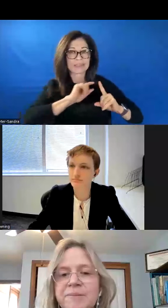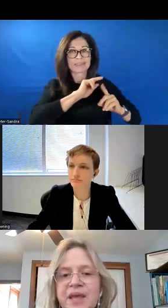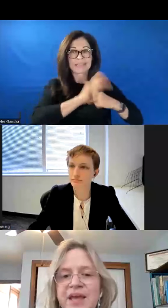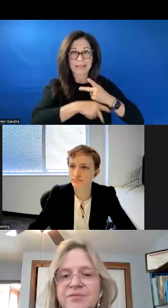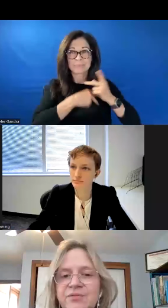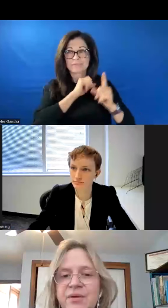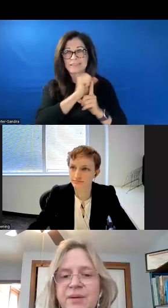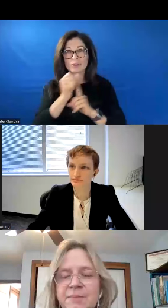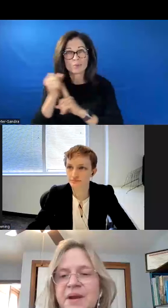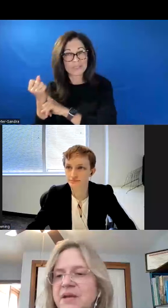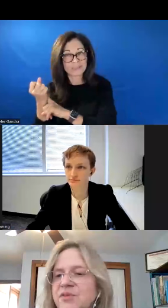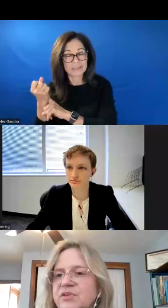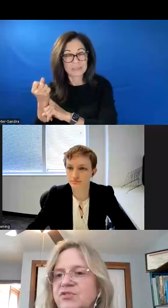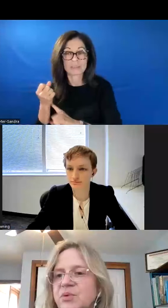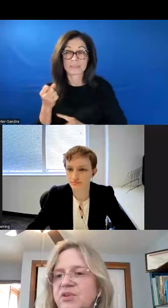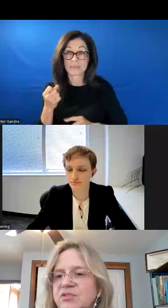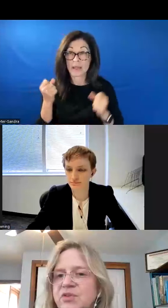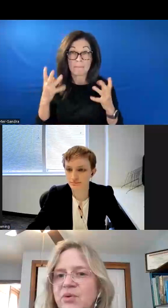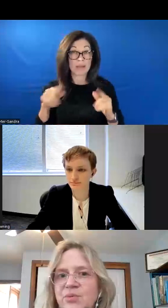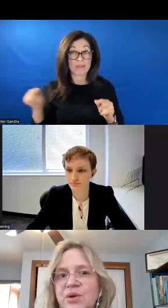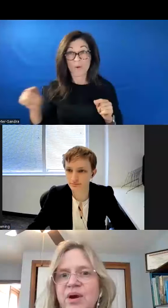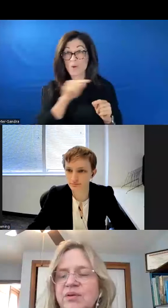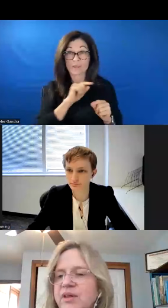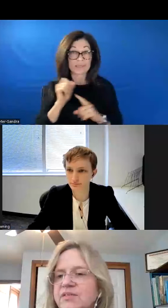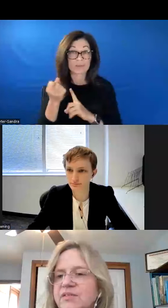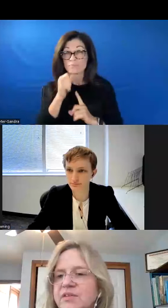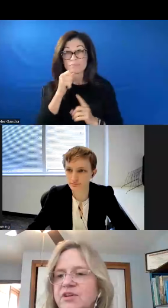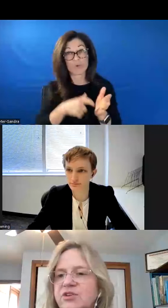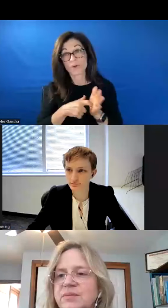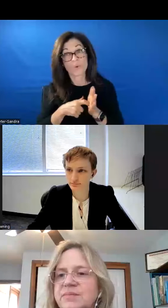AND MANY OF THOSE SITUATIONS DON'T REQUIRE A LICENSED CLINICIAN.